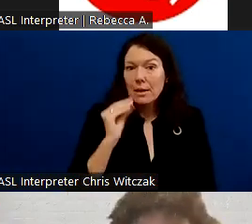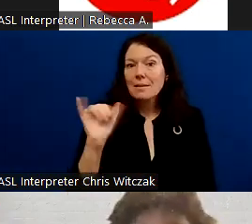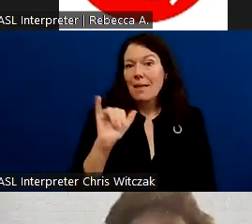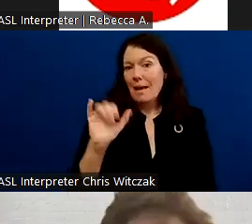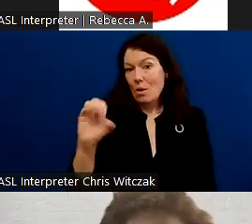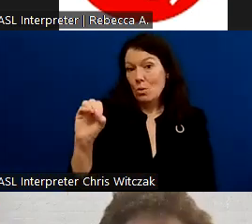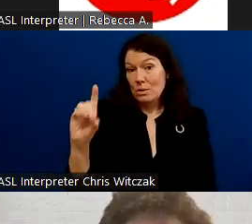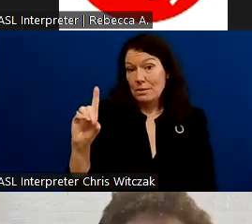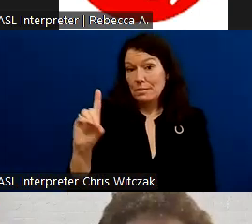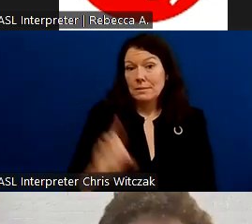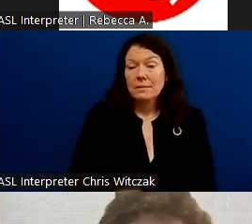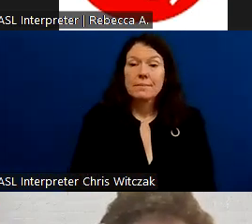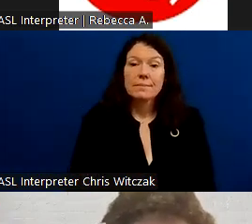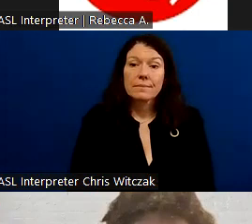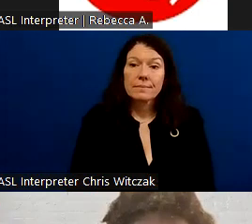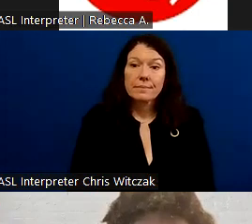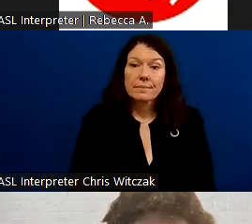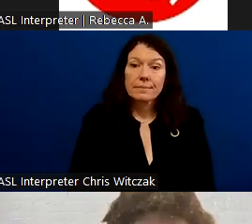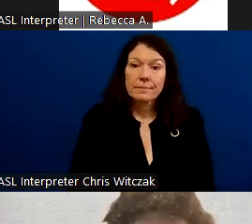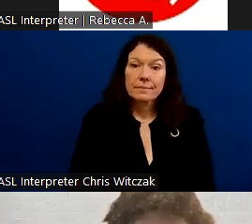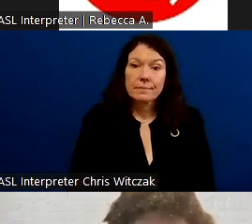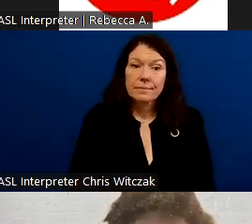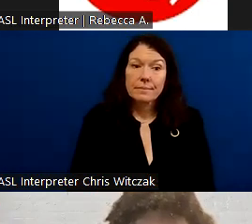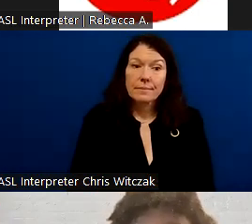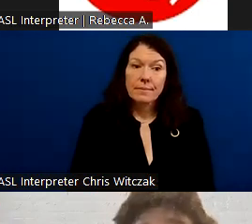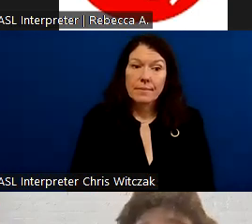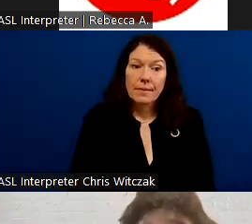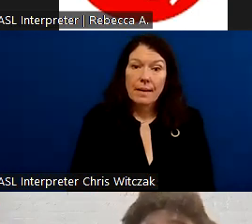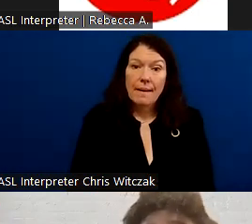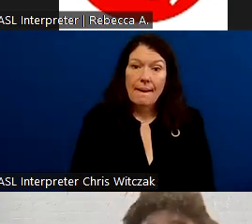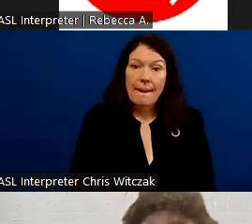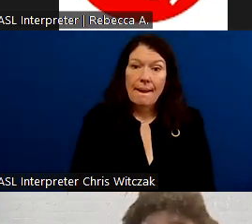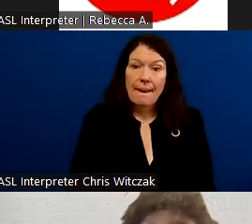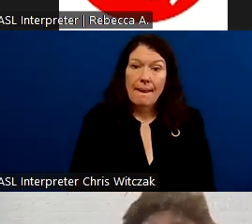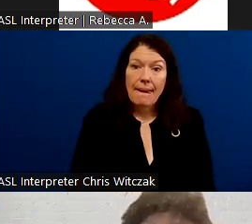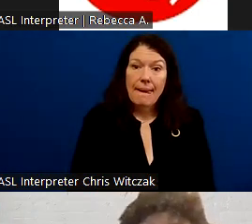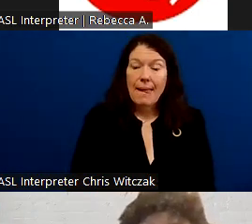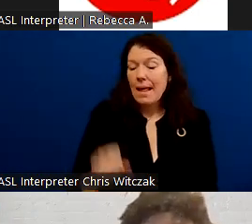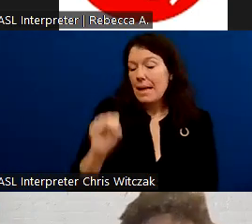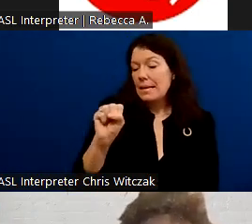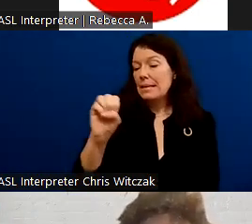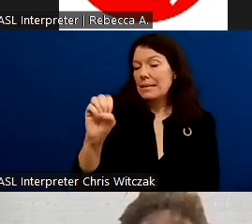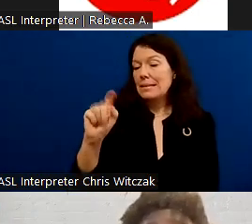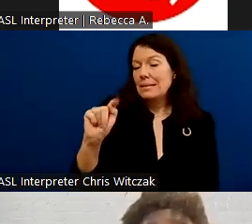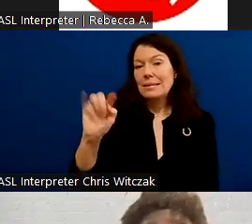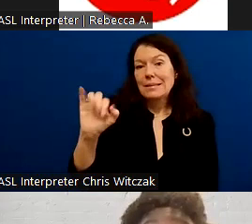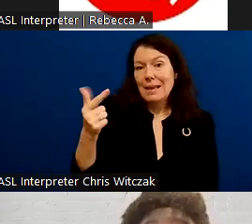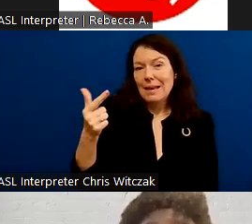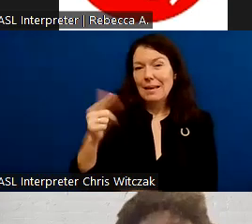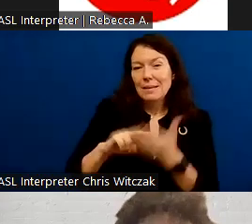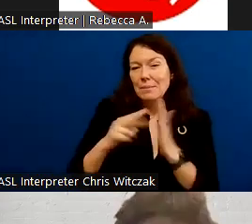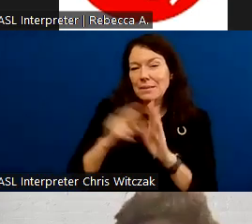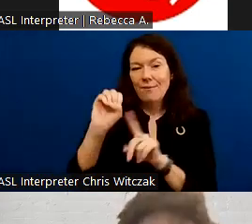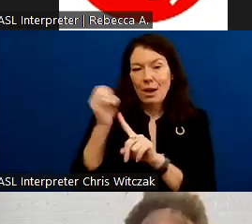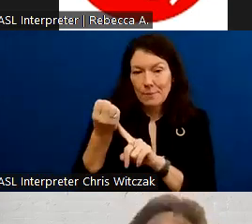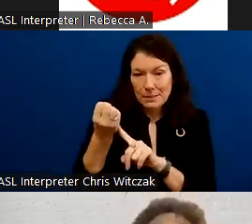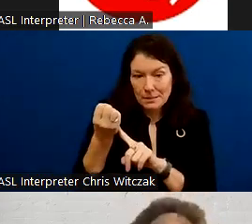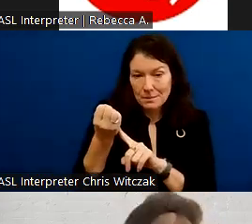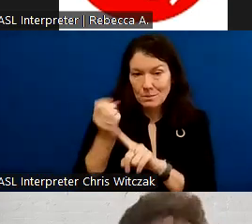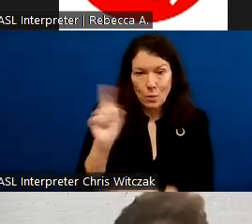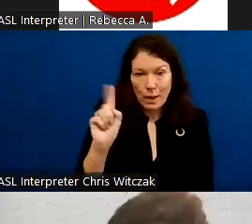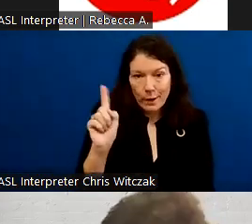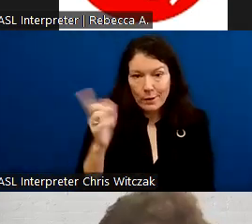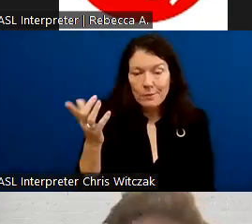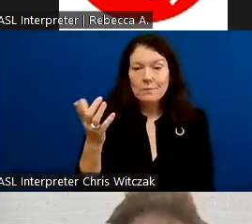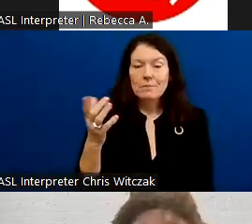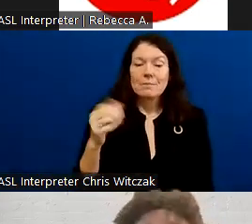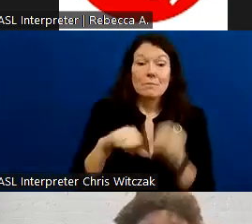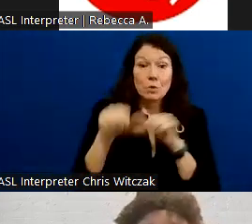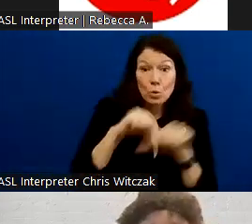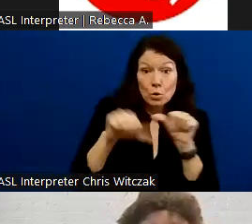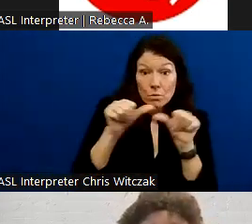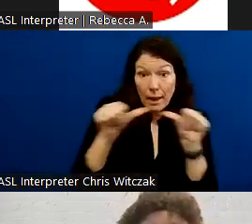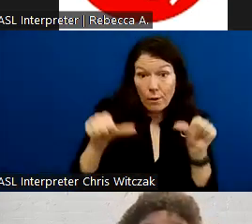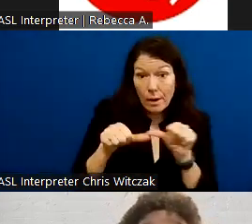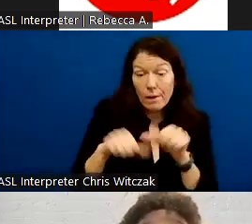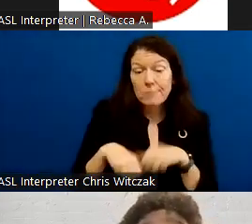the setting is the environment the environmental factors those include social, cultural, and